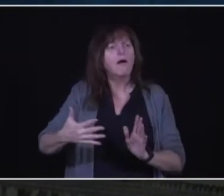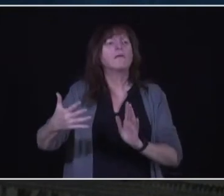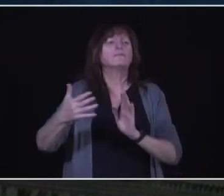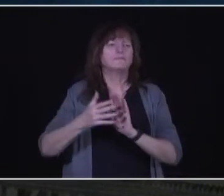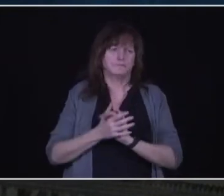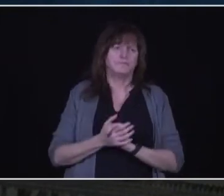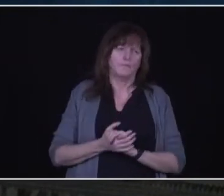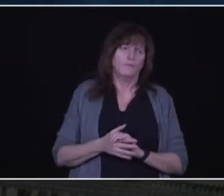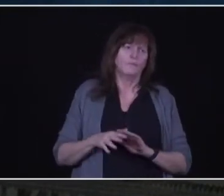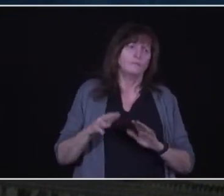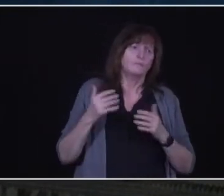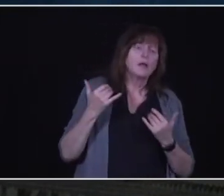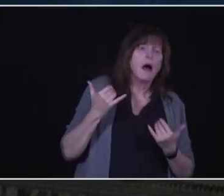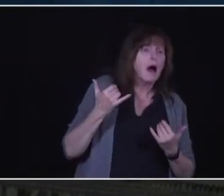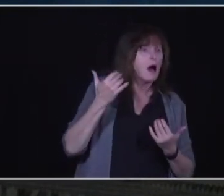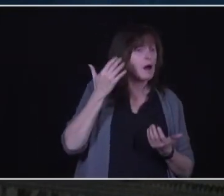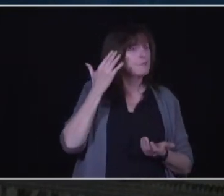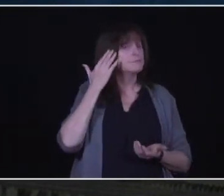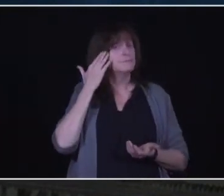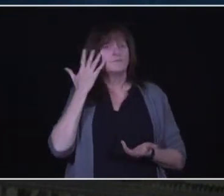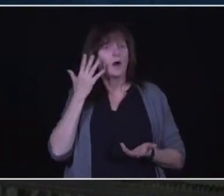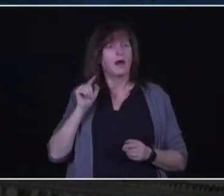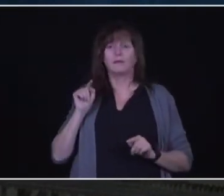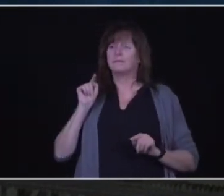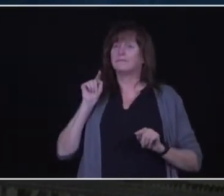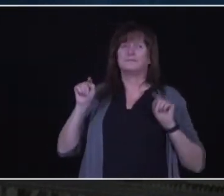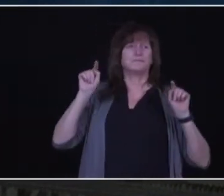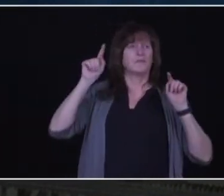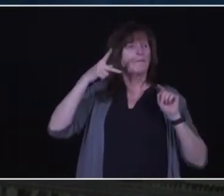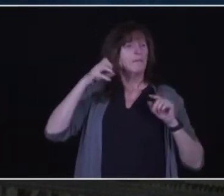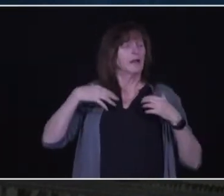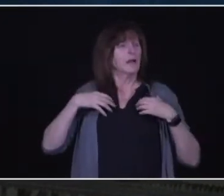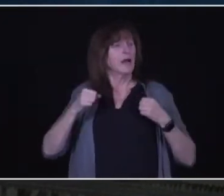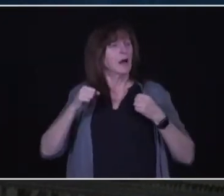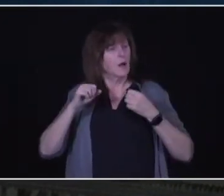that the people most closely to their communities, the public health units are making